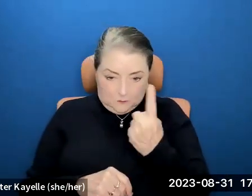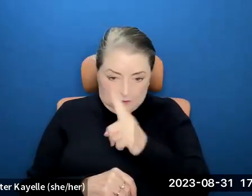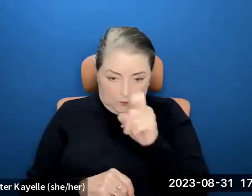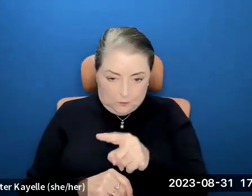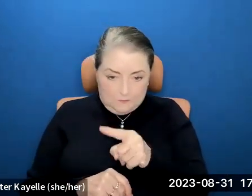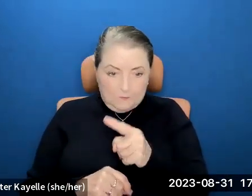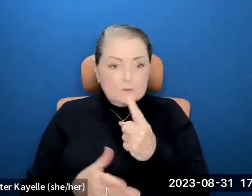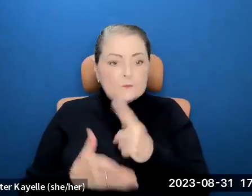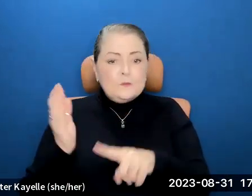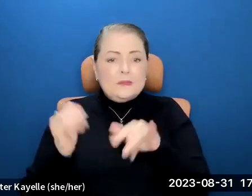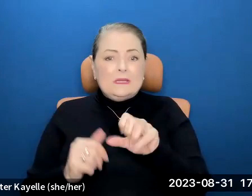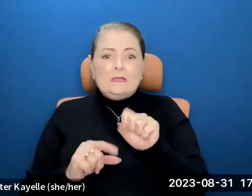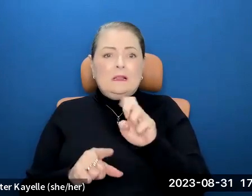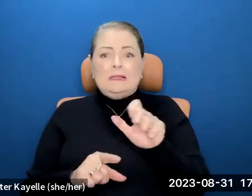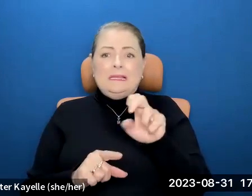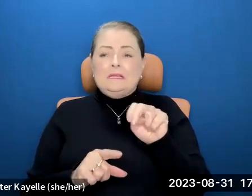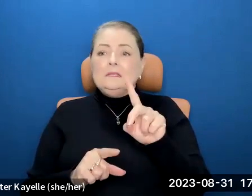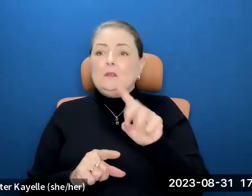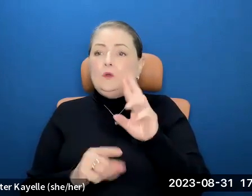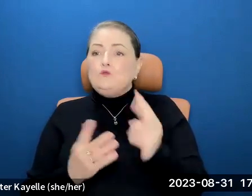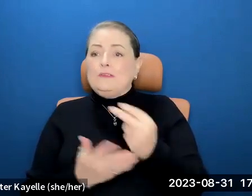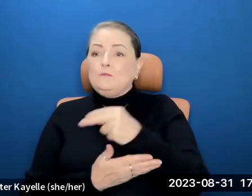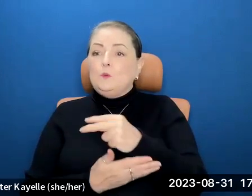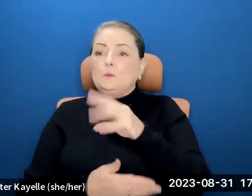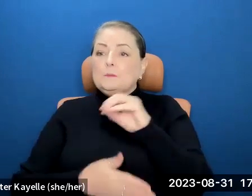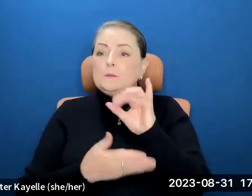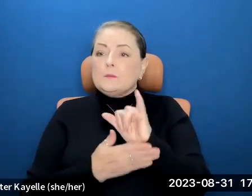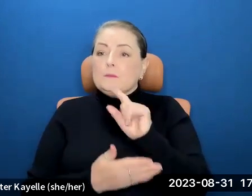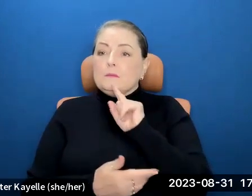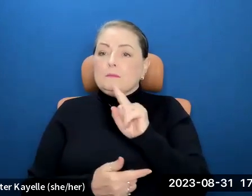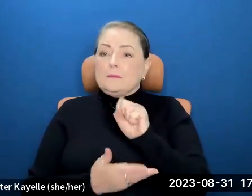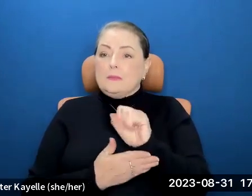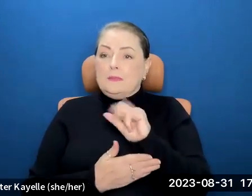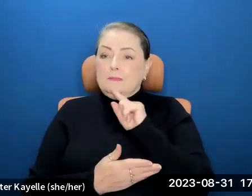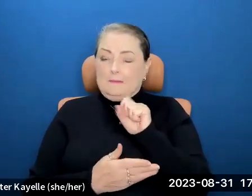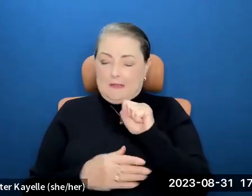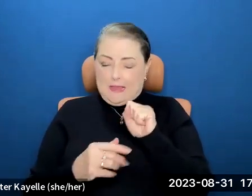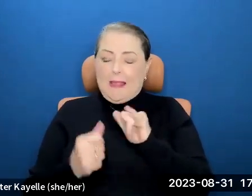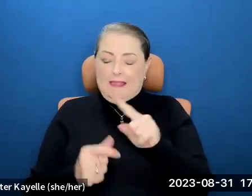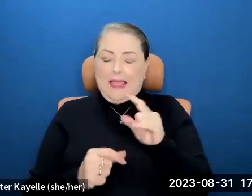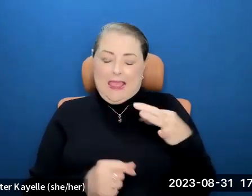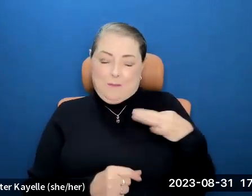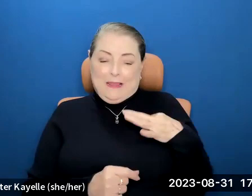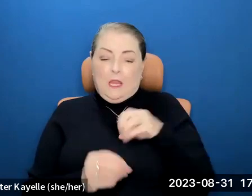a re-review um that is just where we will um if an application is staying in pending status for